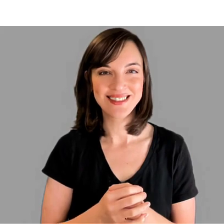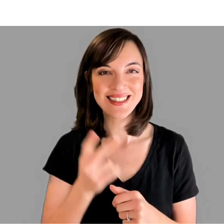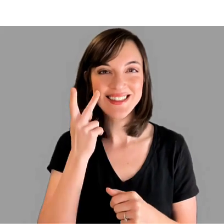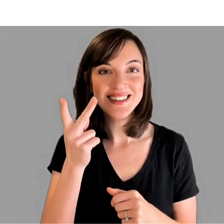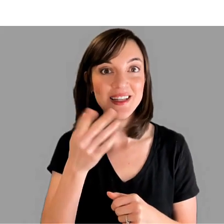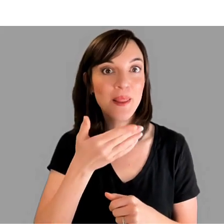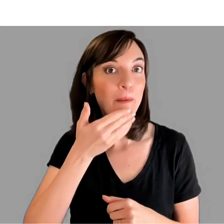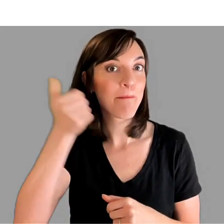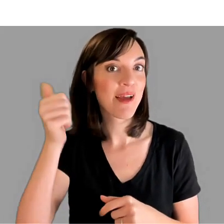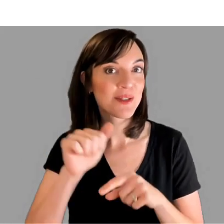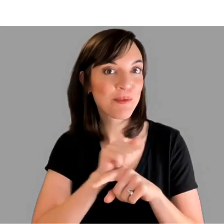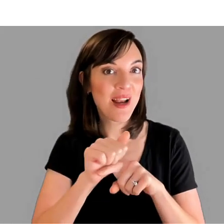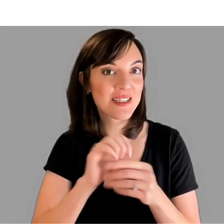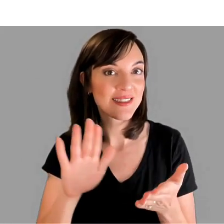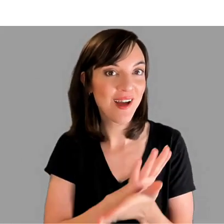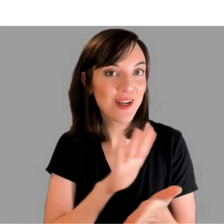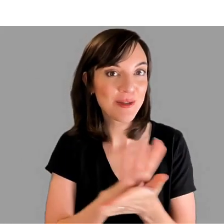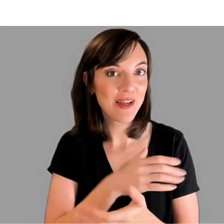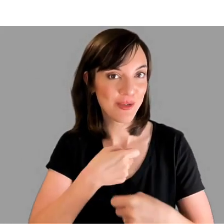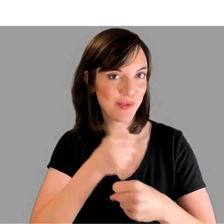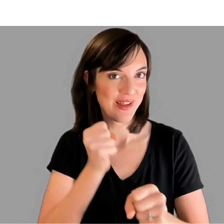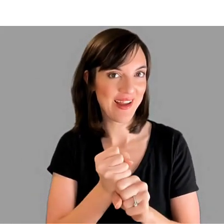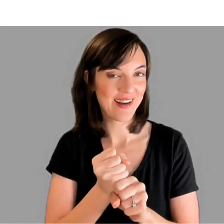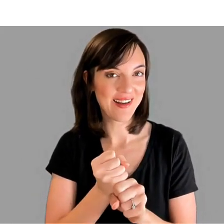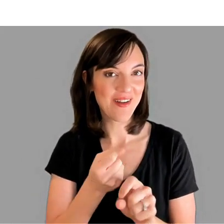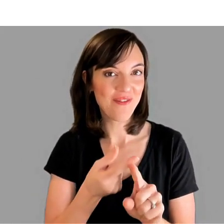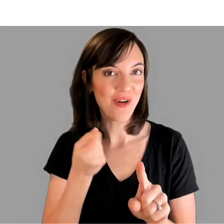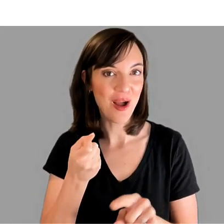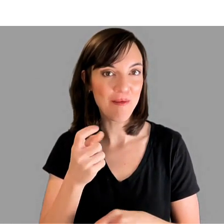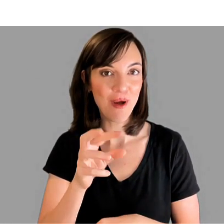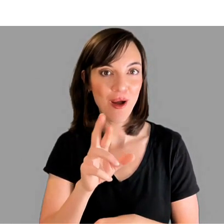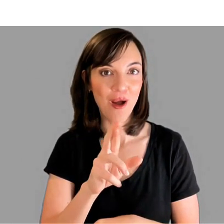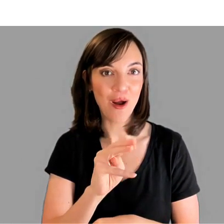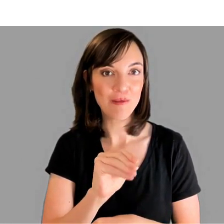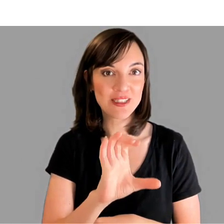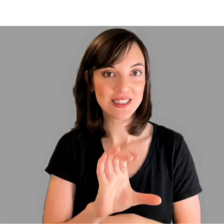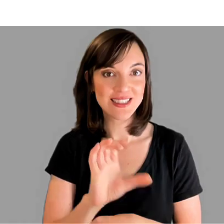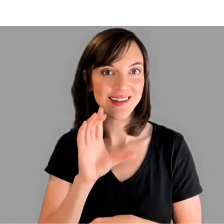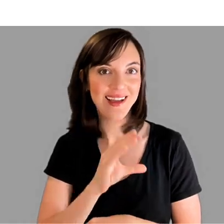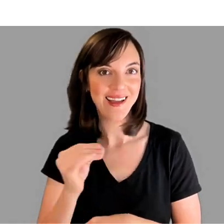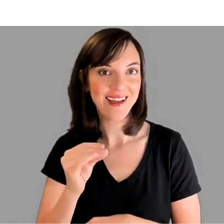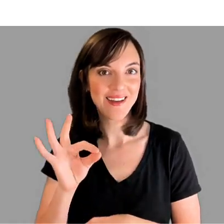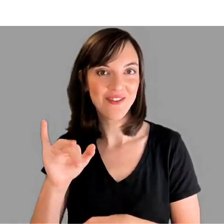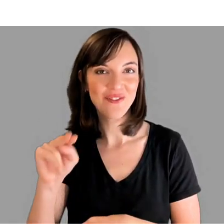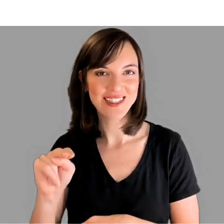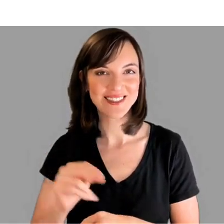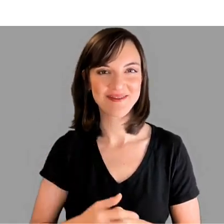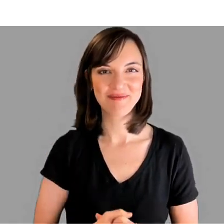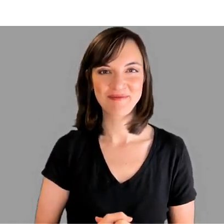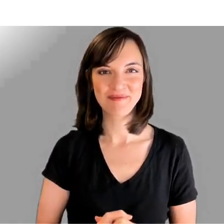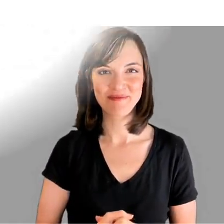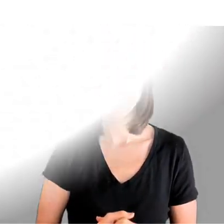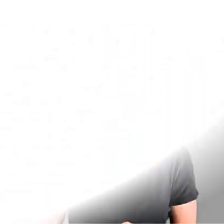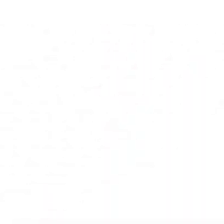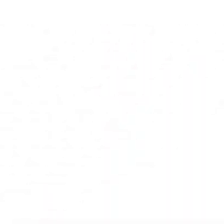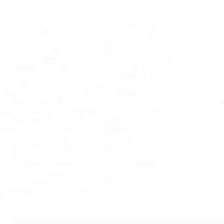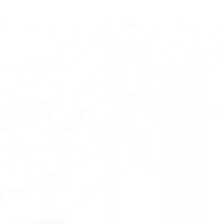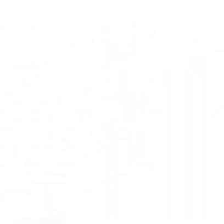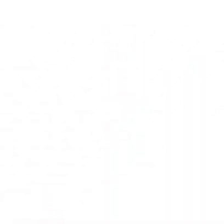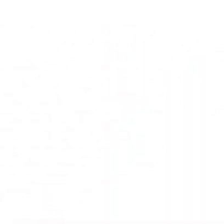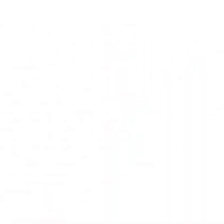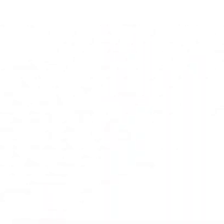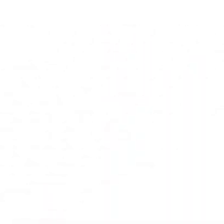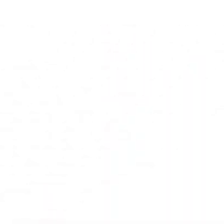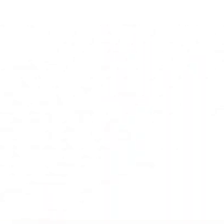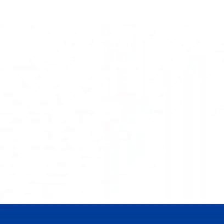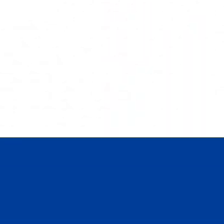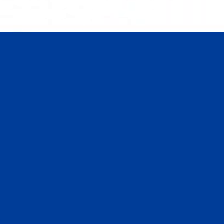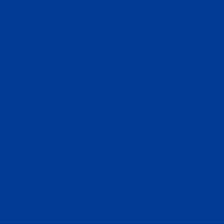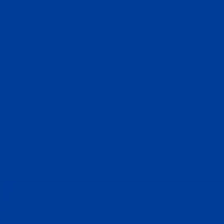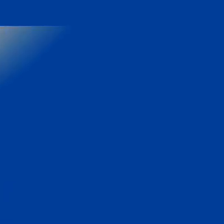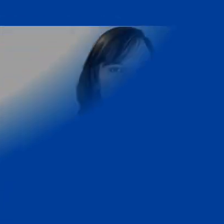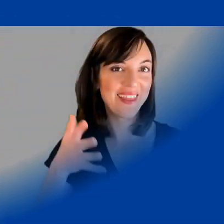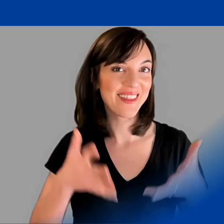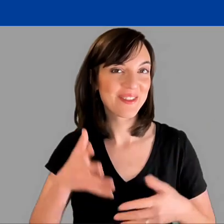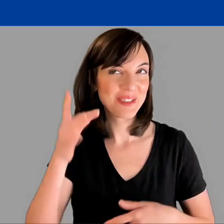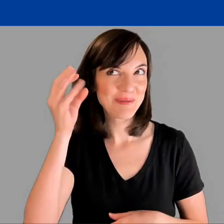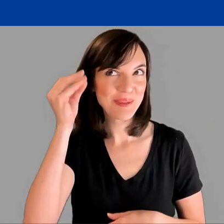check out the Best Practices document created by RMTC-DHH and FIN!